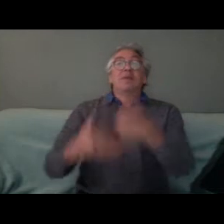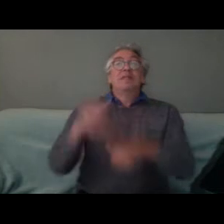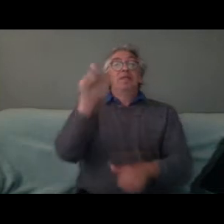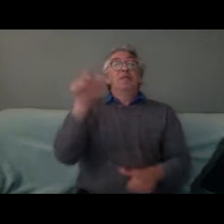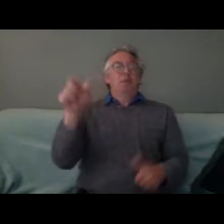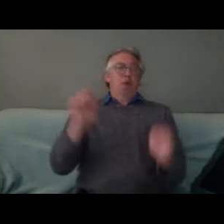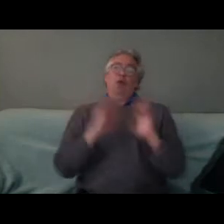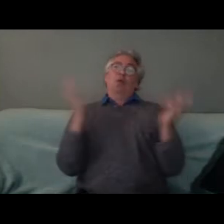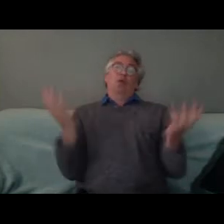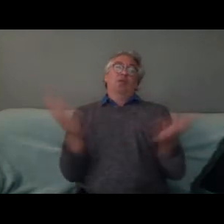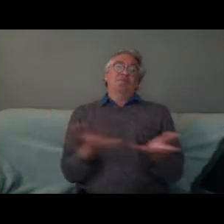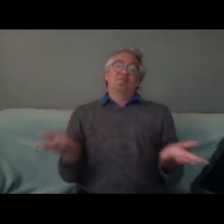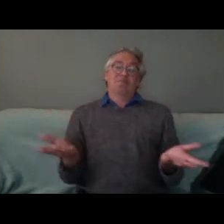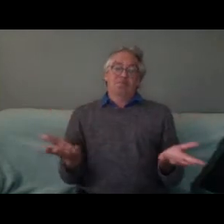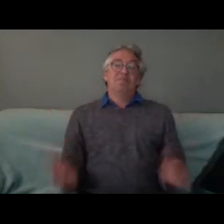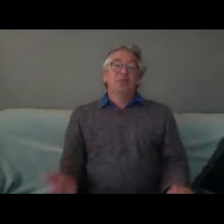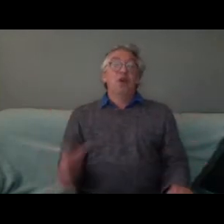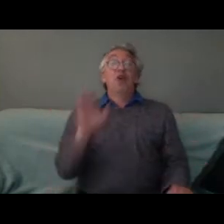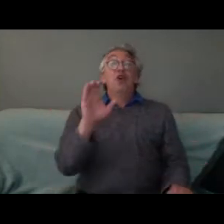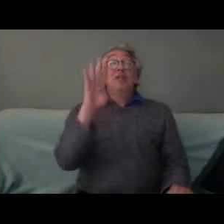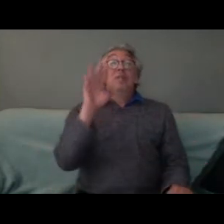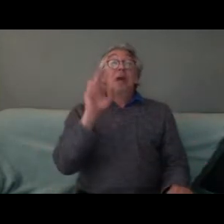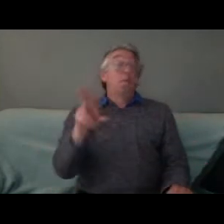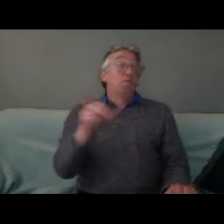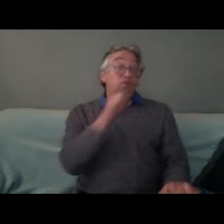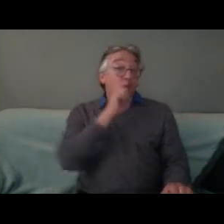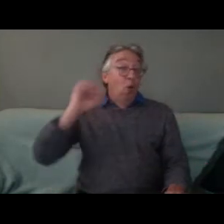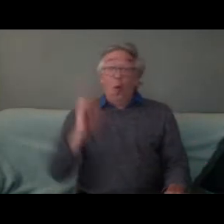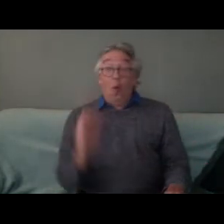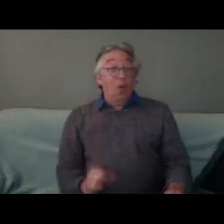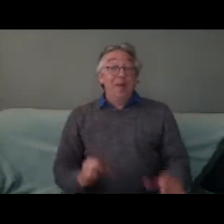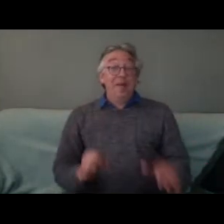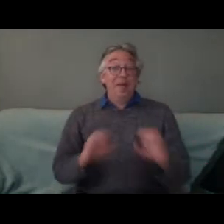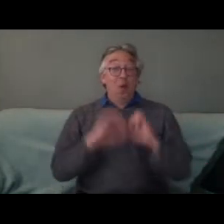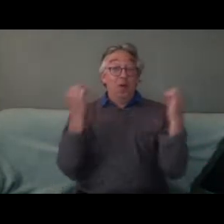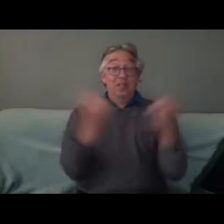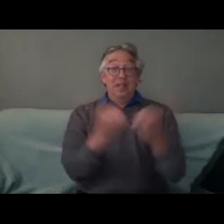CBM is a very old organization, they work over hundred years now.